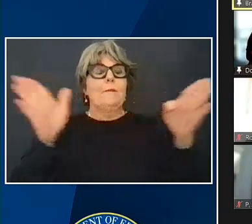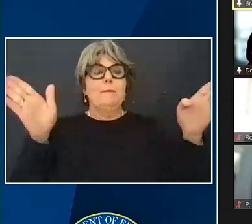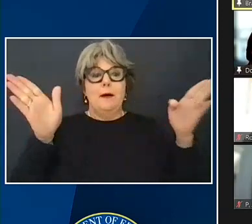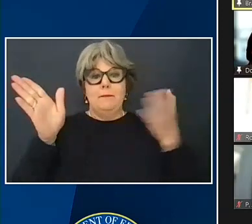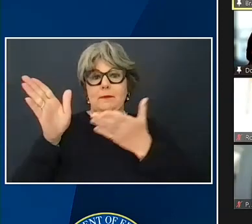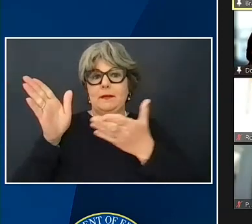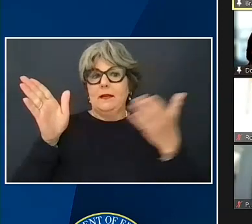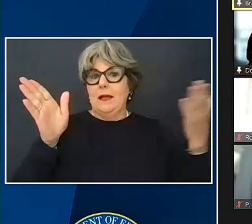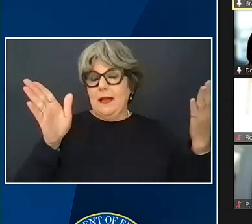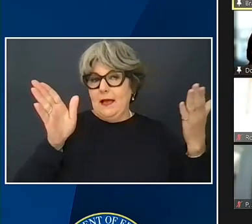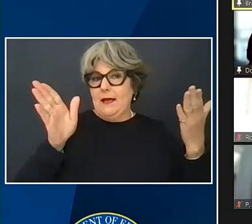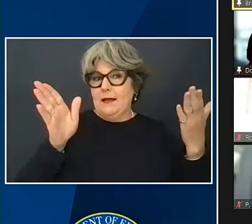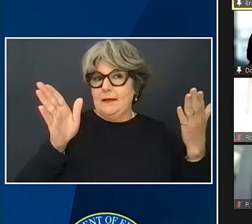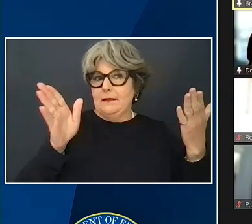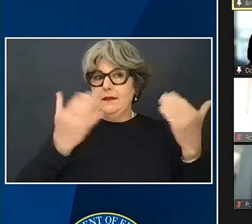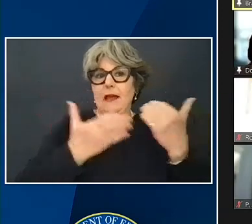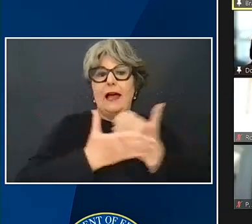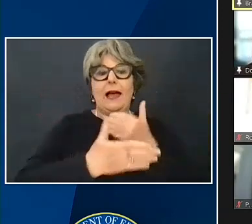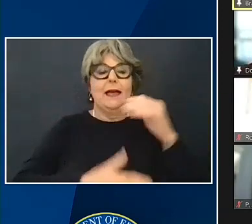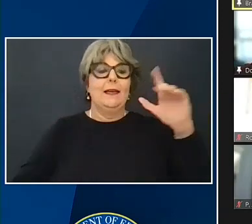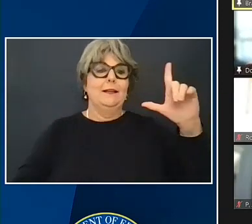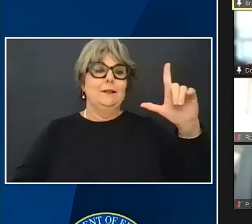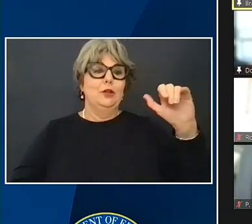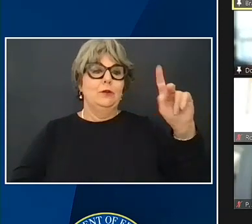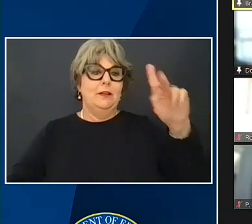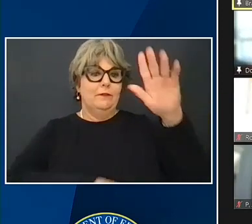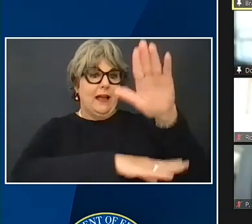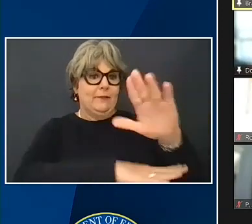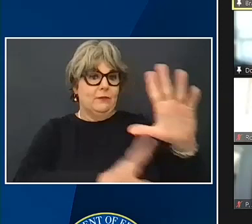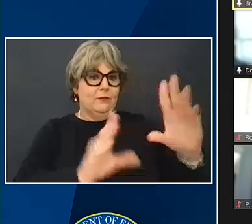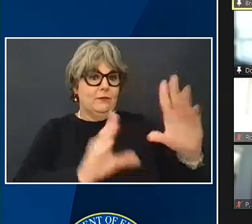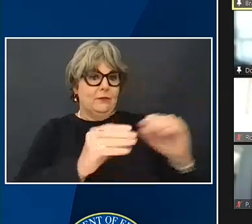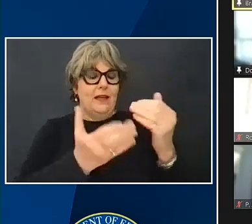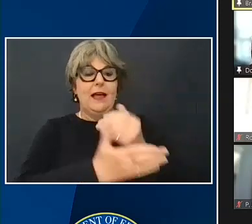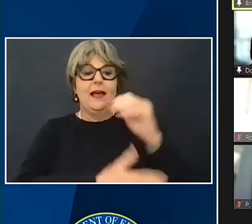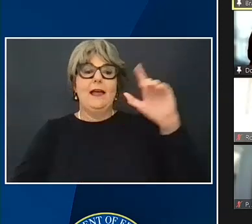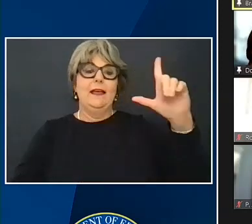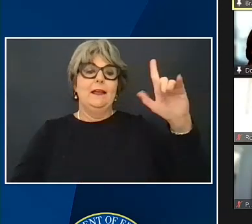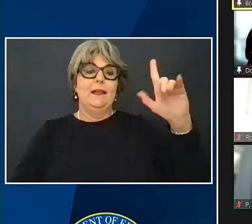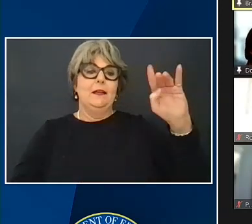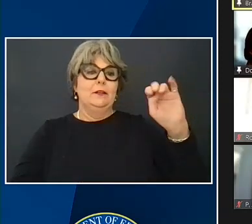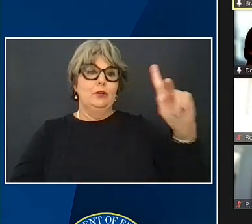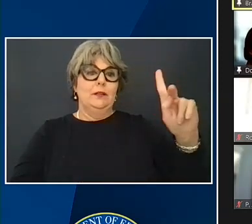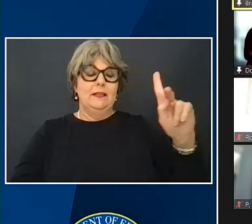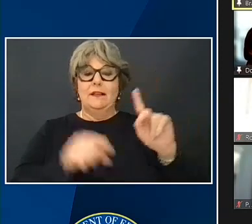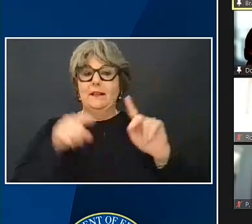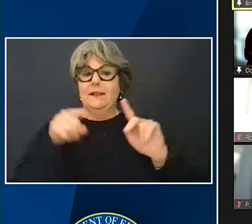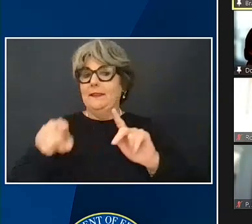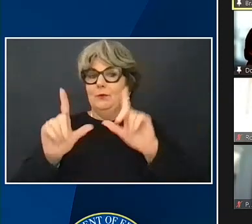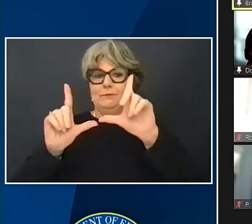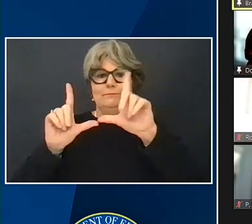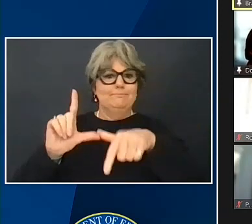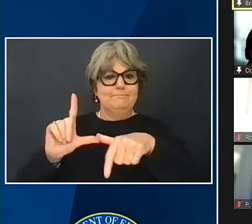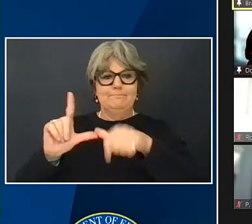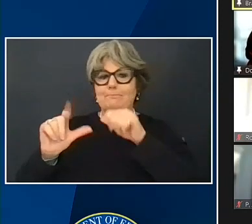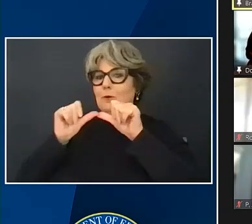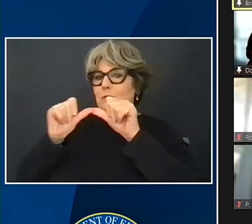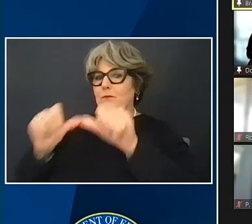week, there's a new link for the afternoon session. So this link will not work. The live viewing link that you're using